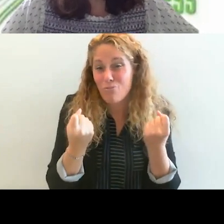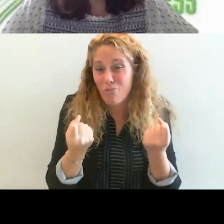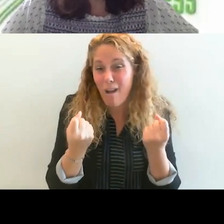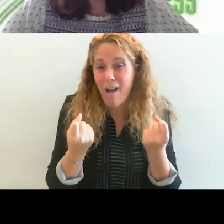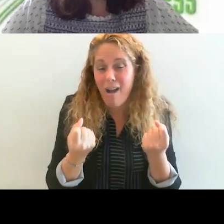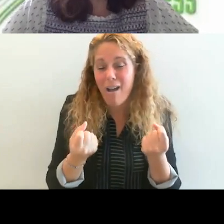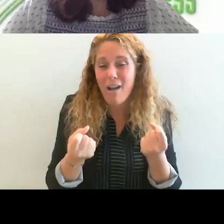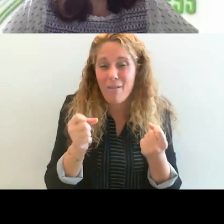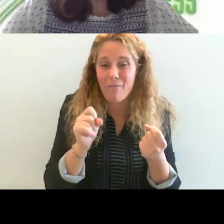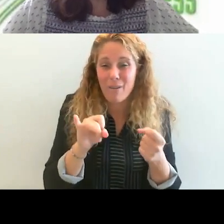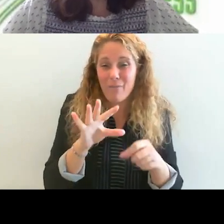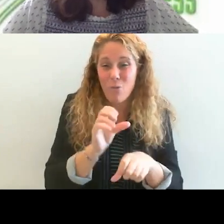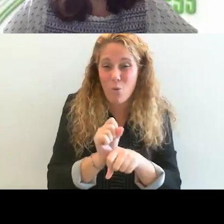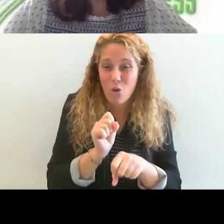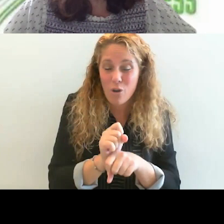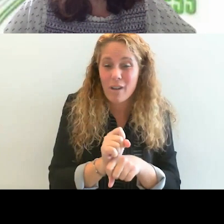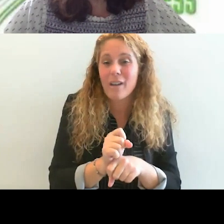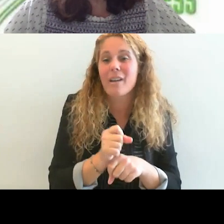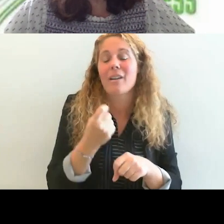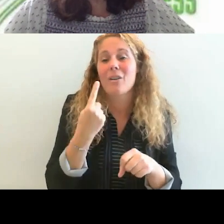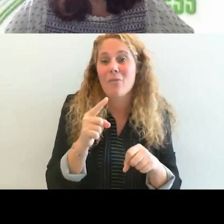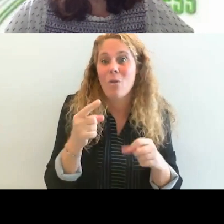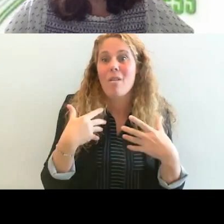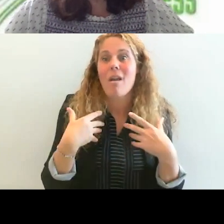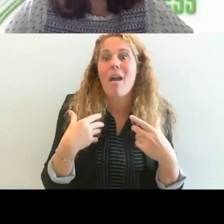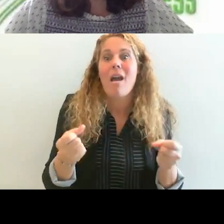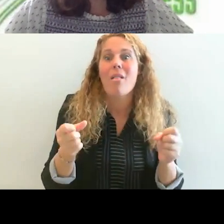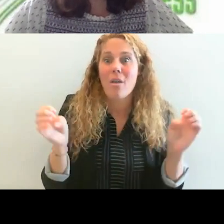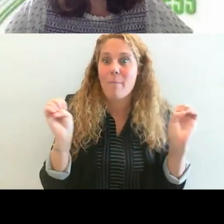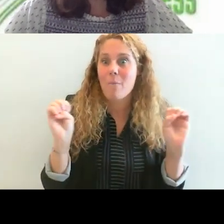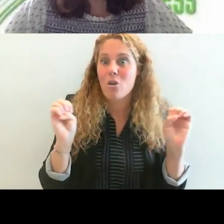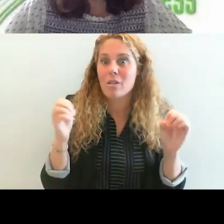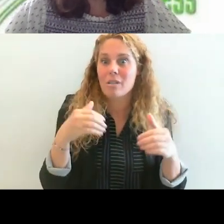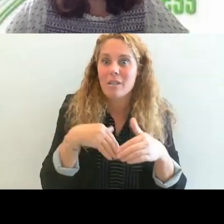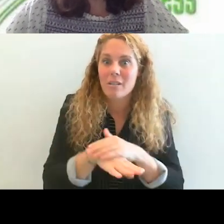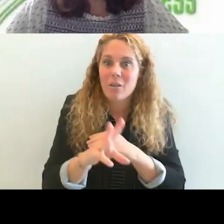AND FOR THE BEHAVIORAL HEALTH EMERGENCY WALK-INS, FOR PEOPLE TO GET THERE, THAT IS DIFFICULT.